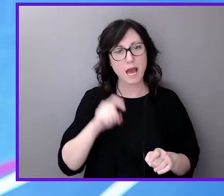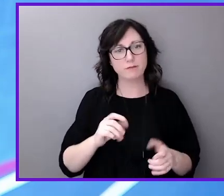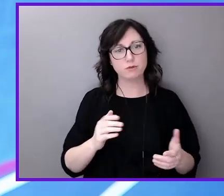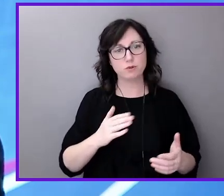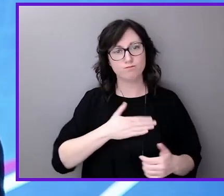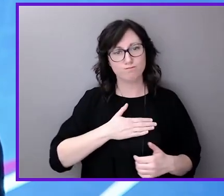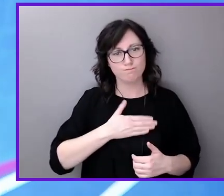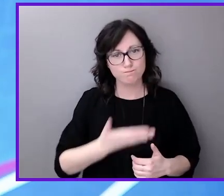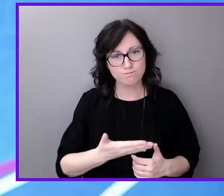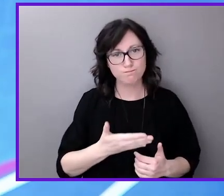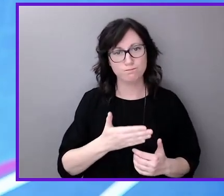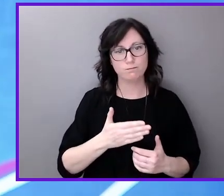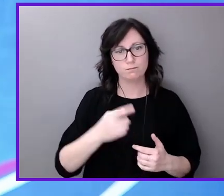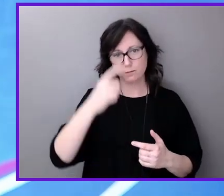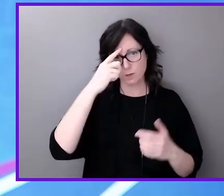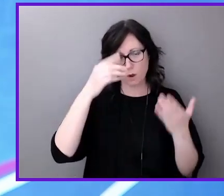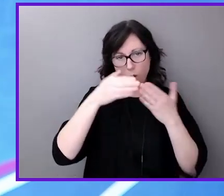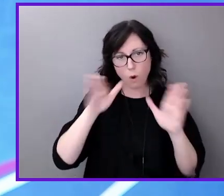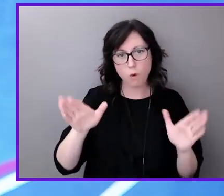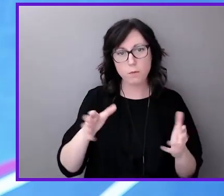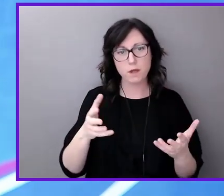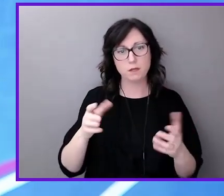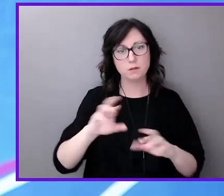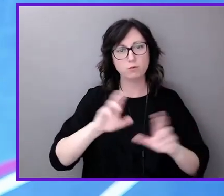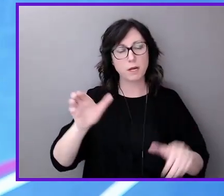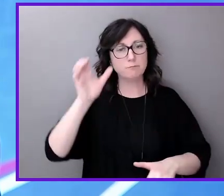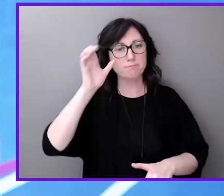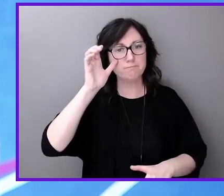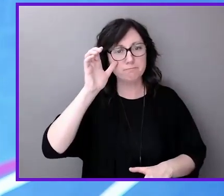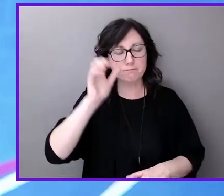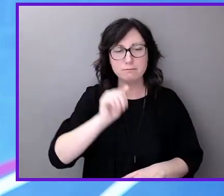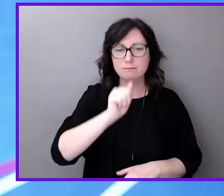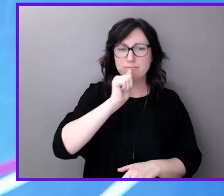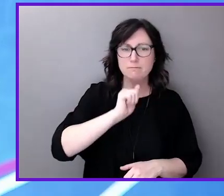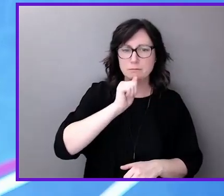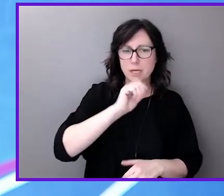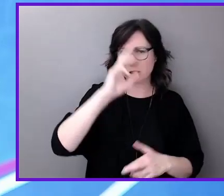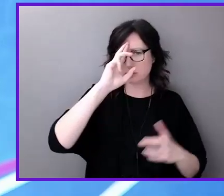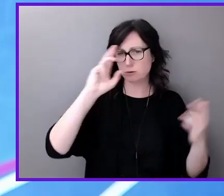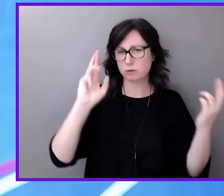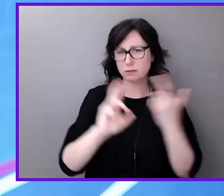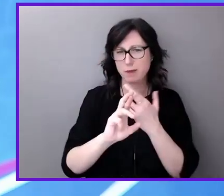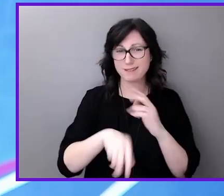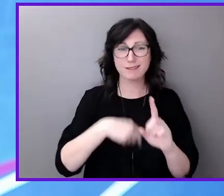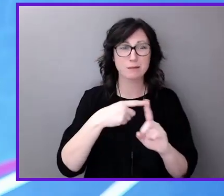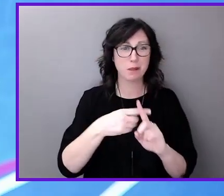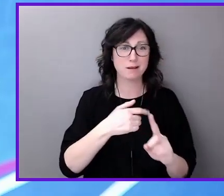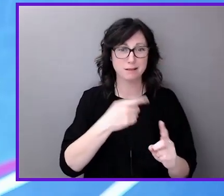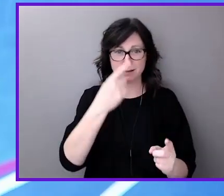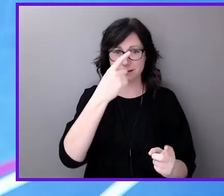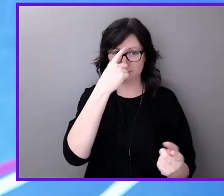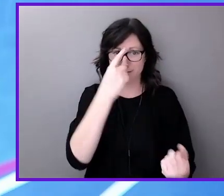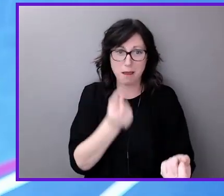humility, openness, listening, patience, respect, and empathy. The transformation of the Council also